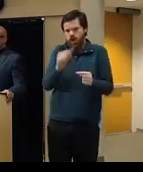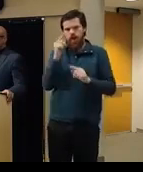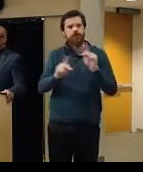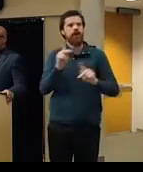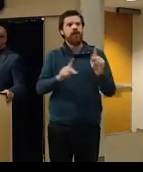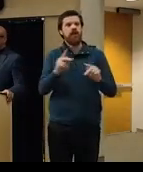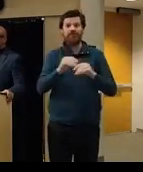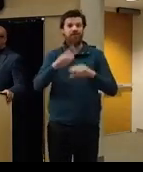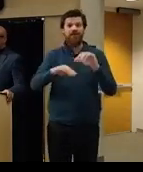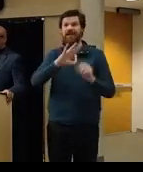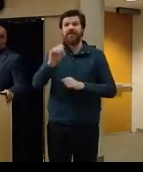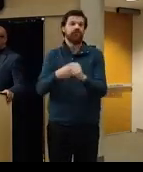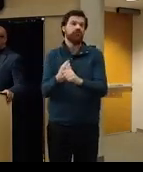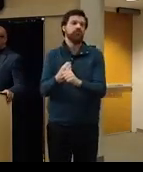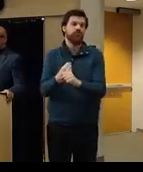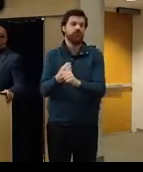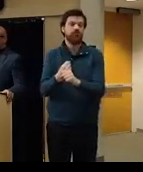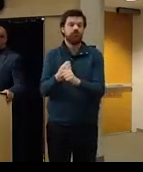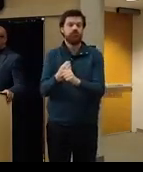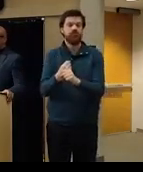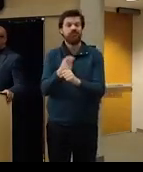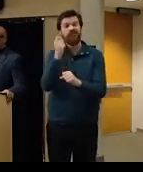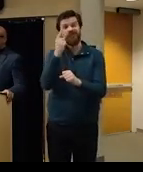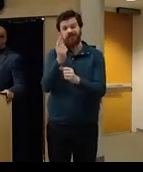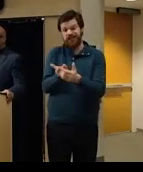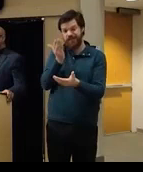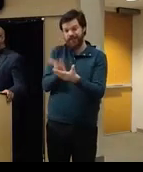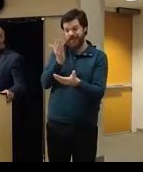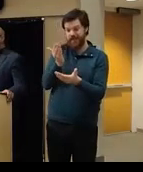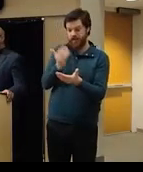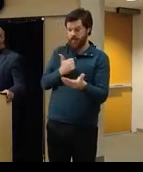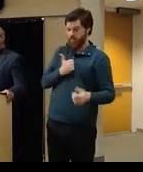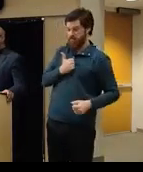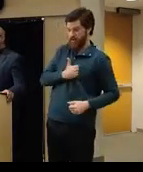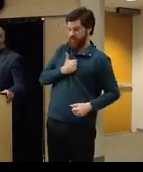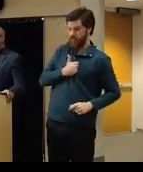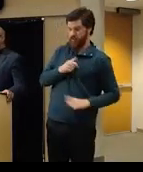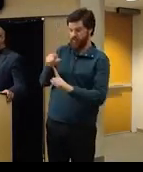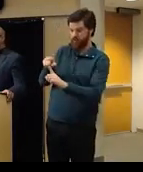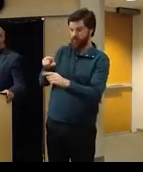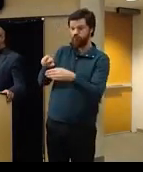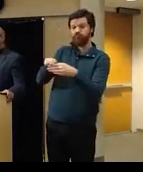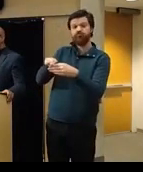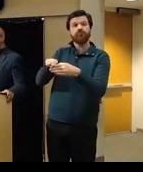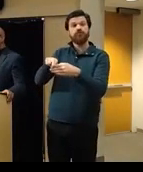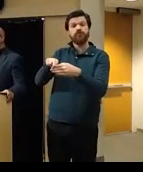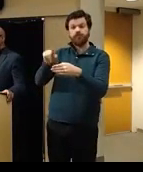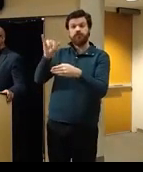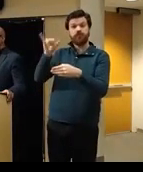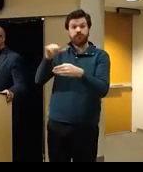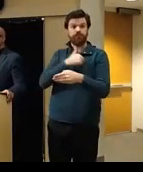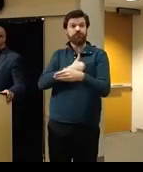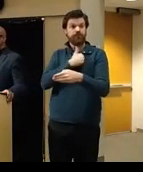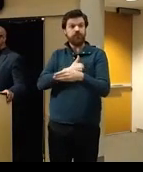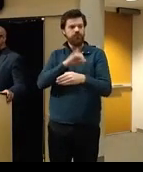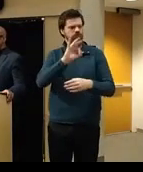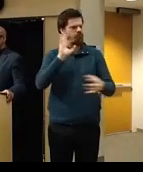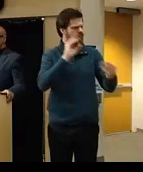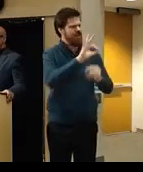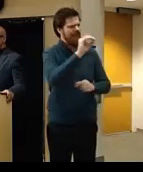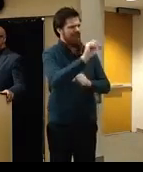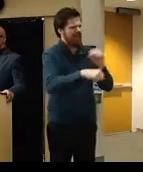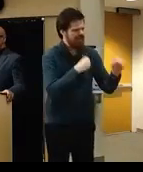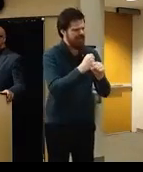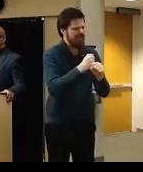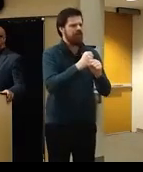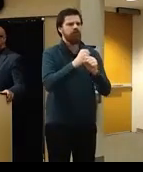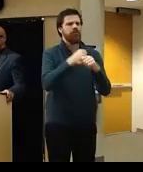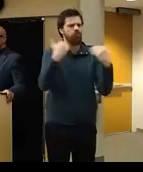than 90 years the fact that the apology came not in response to this 90 years of vocal protest